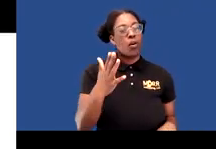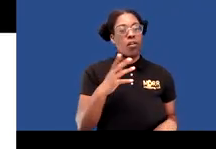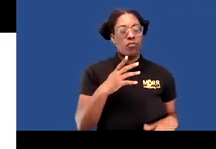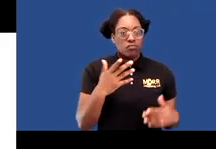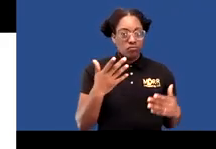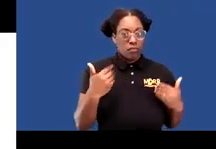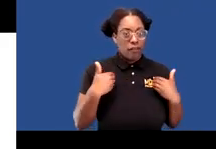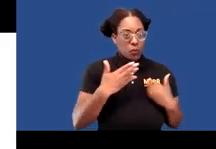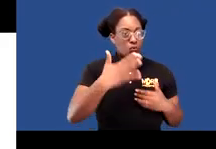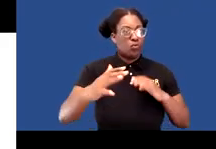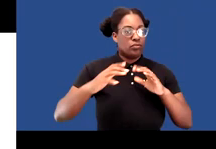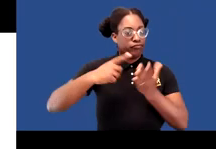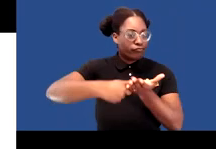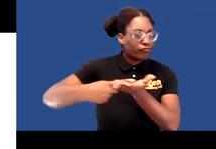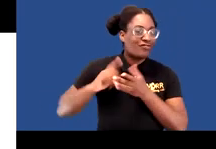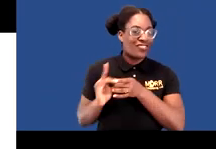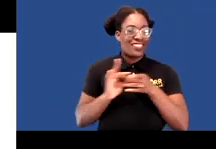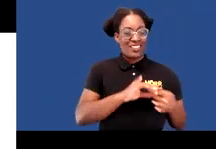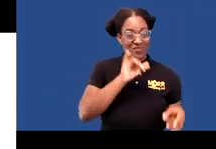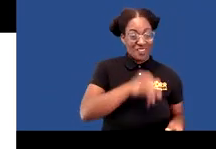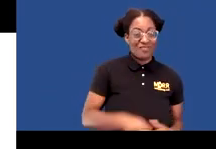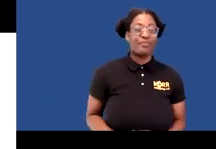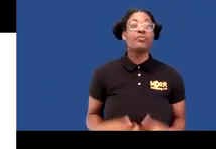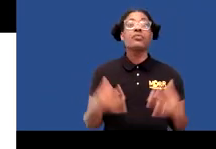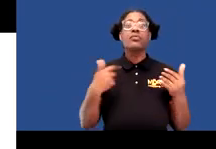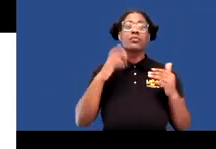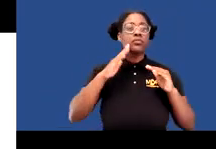So we'll now engage in the discussion and begin wrapping up